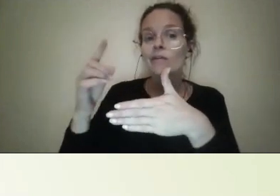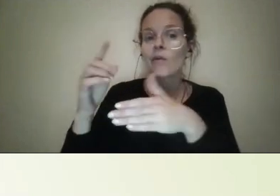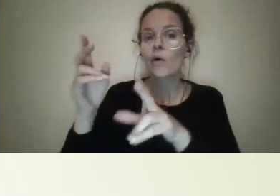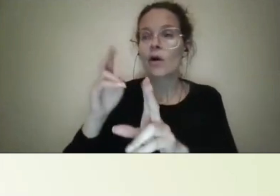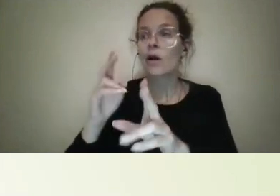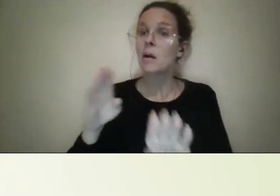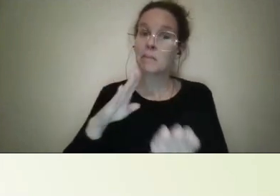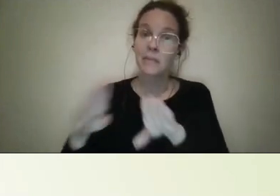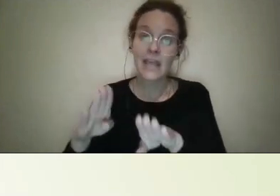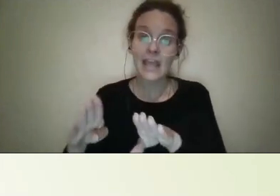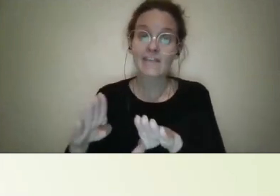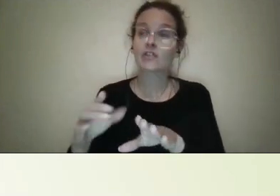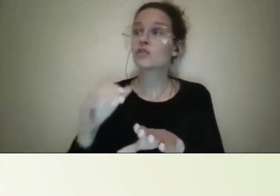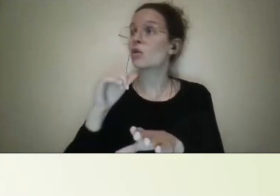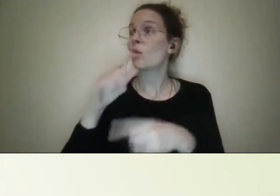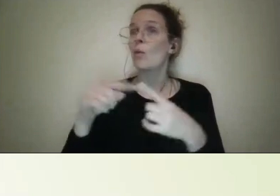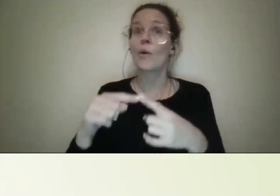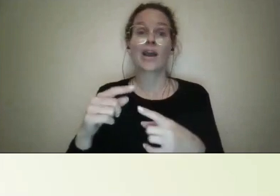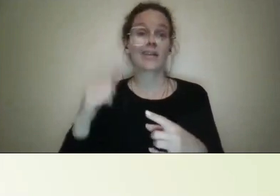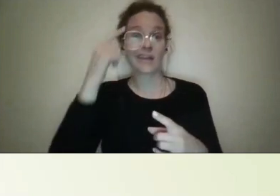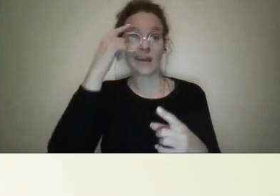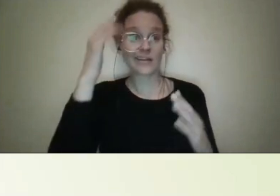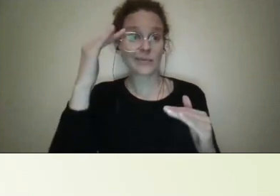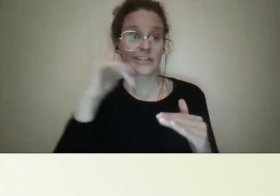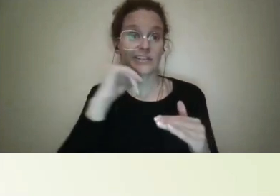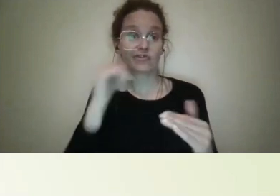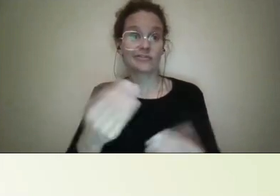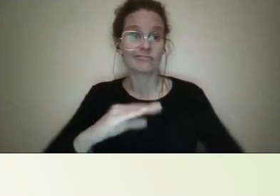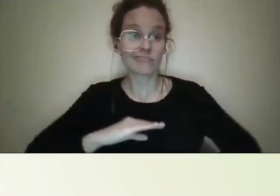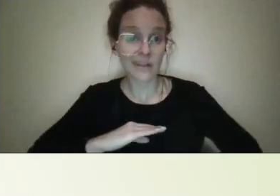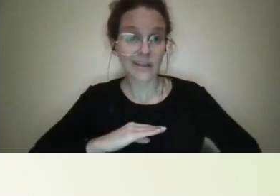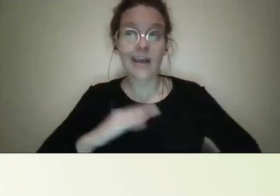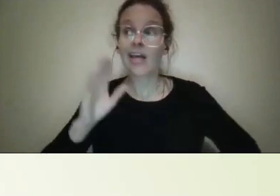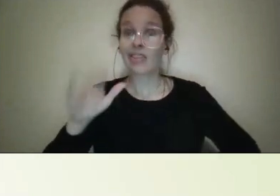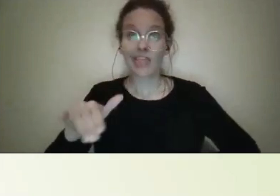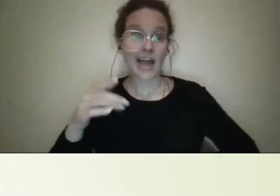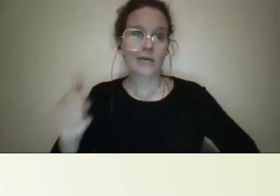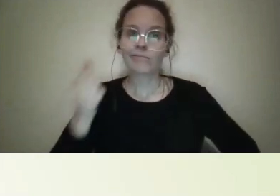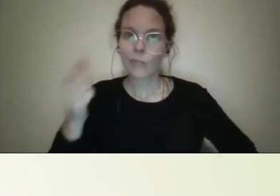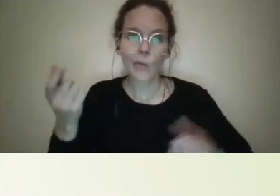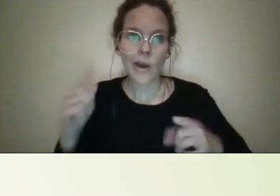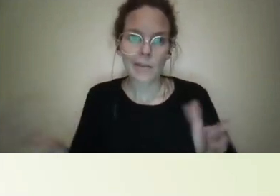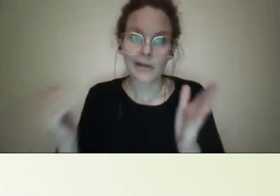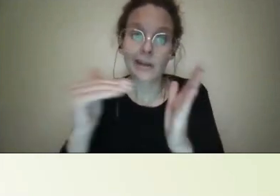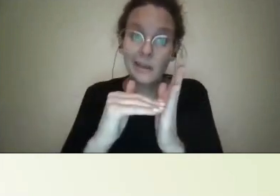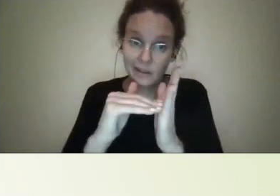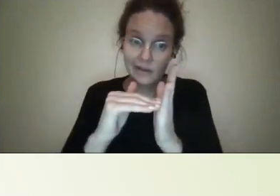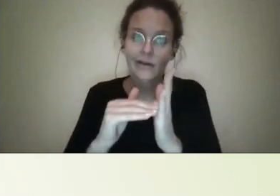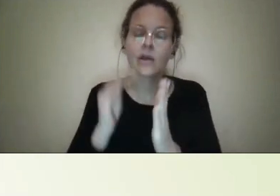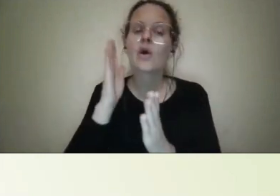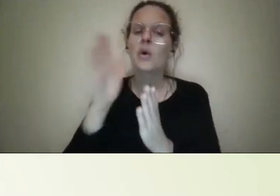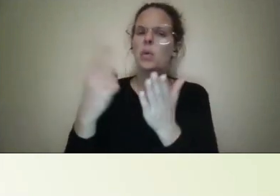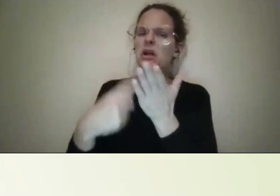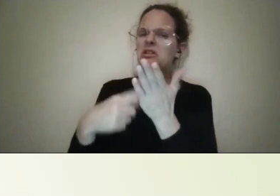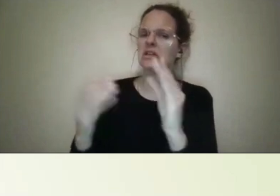did not meet those expectations, don't happen again. So we'll talk more about consequences.